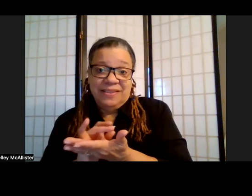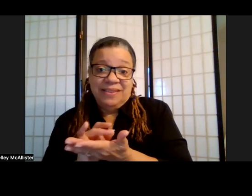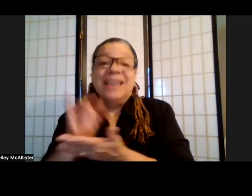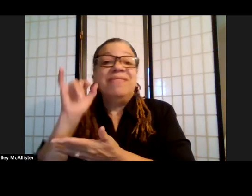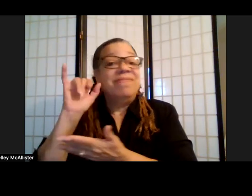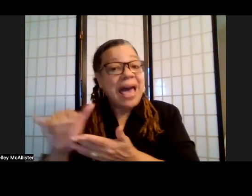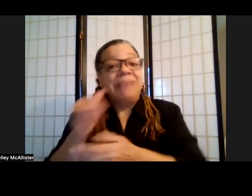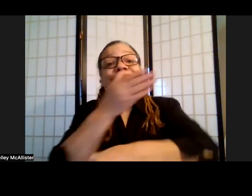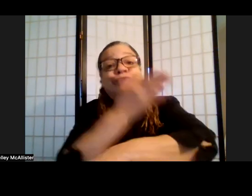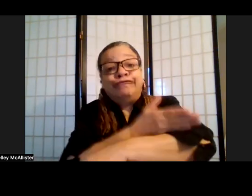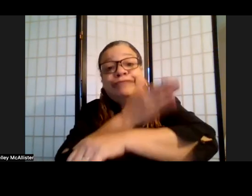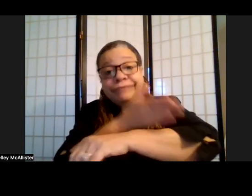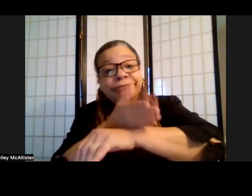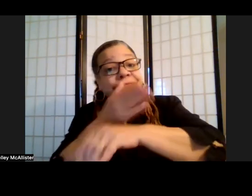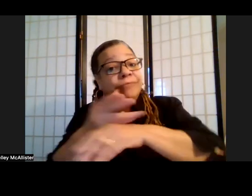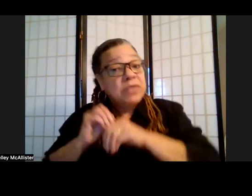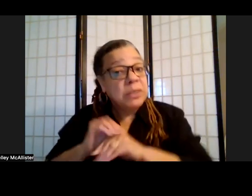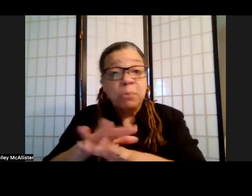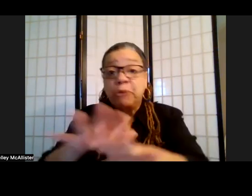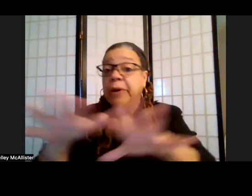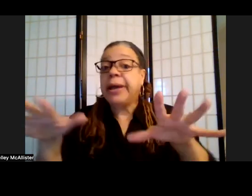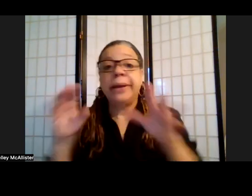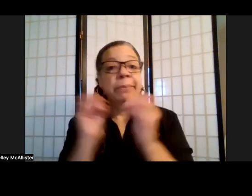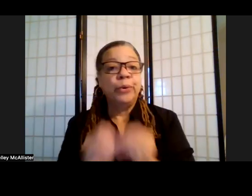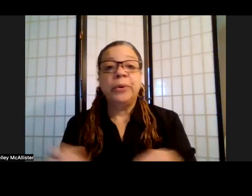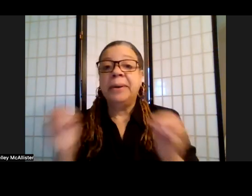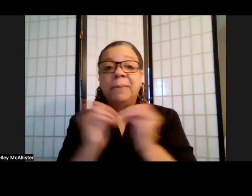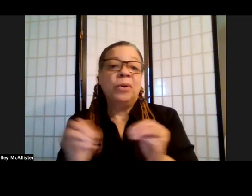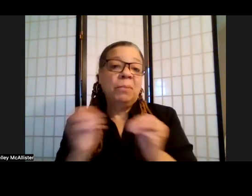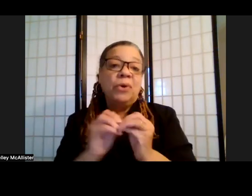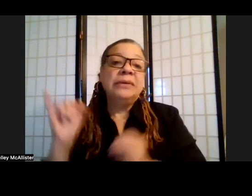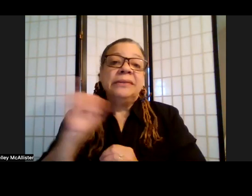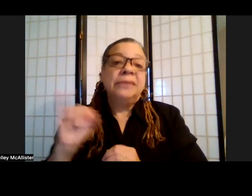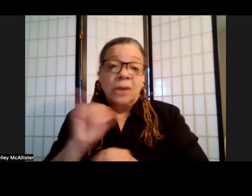into a major spread of a particular form of Gonorrhea in the Subic Bay.